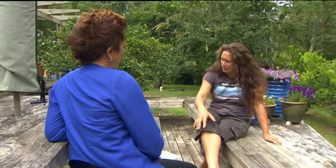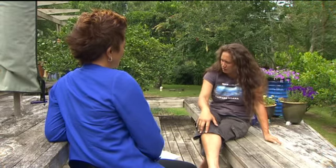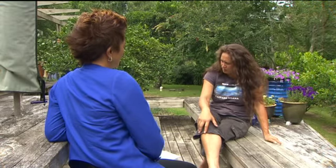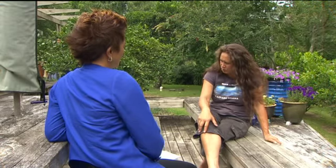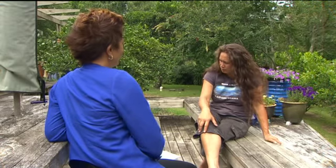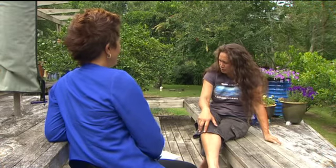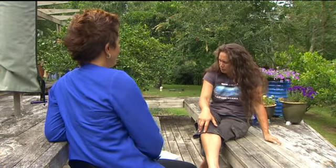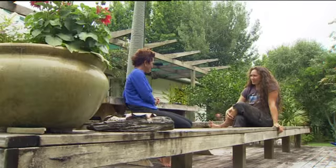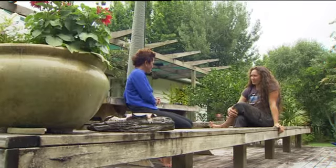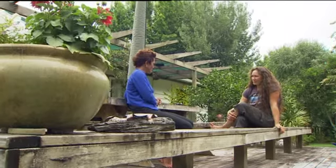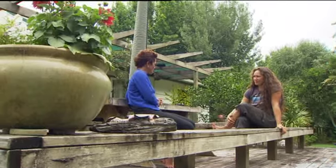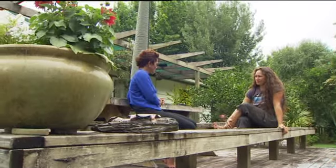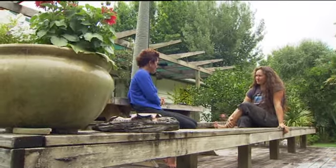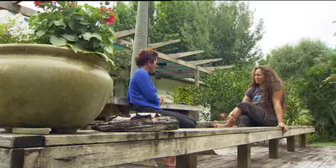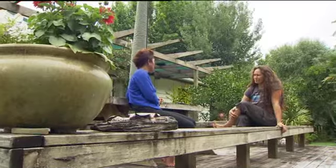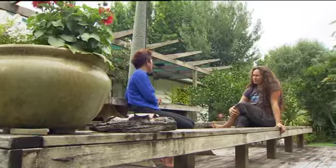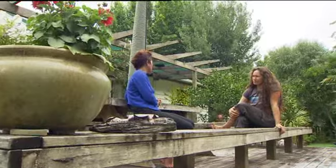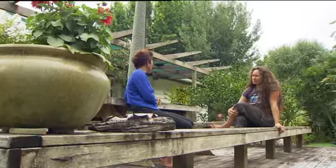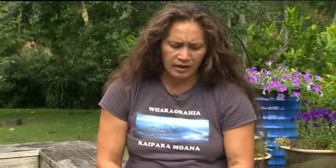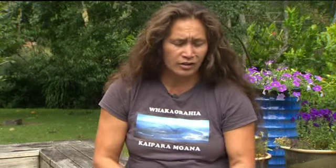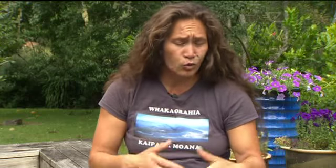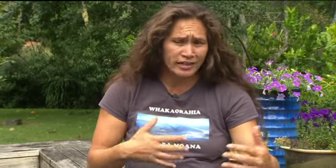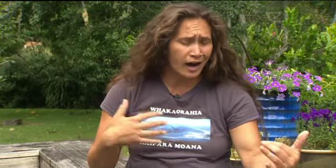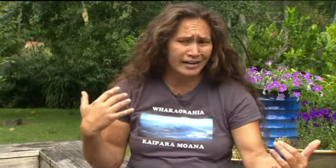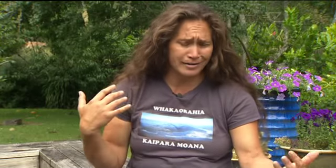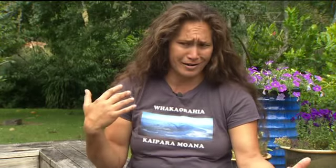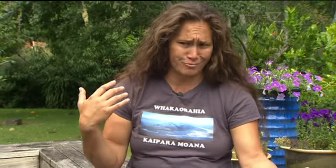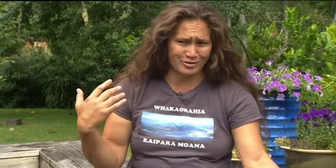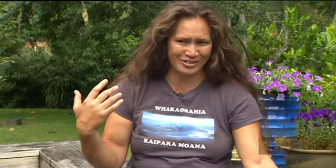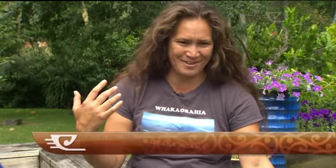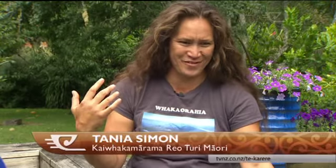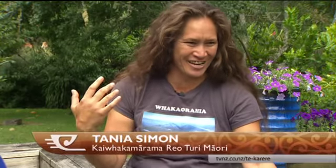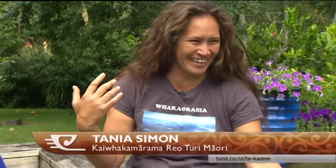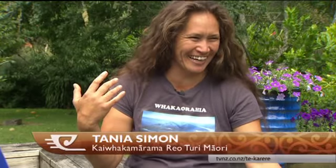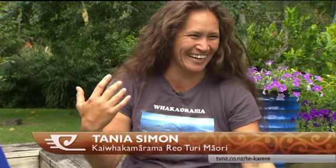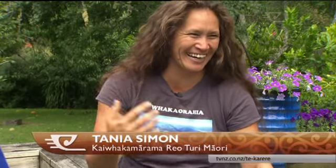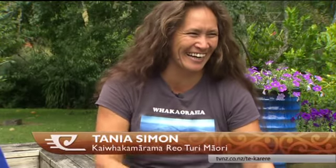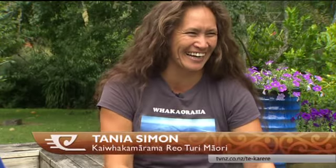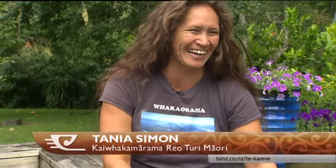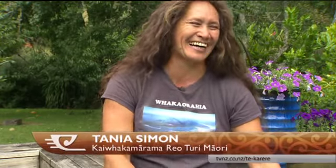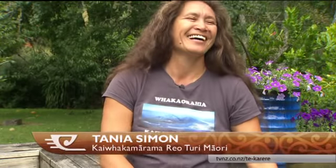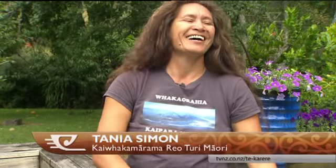due to the lack of Maori Sign Language Interpreters. Stephanie and I are getting on now.